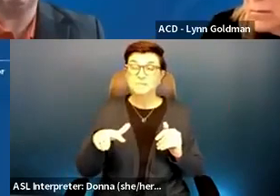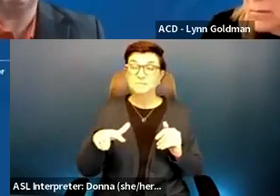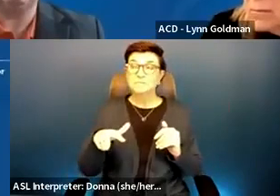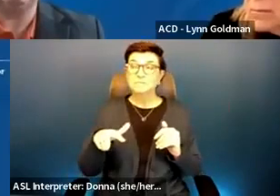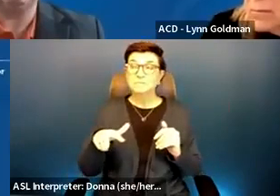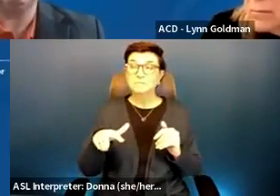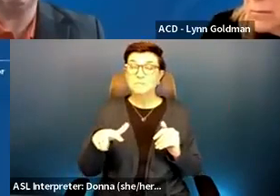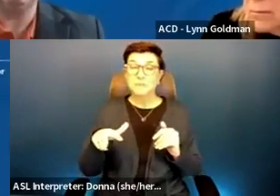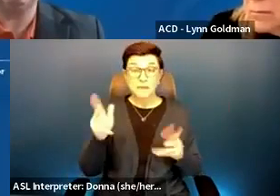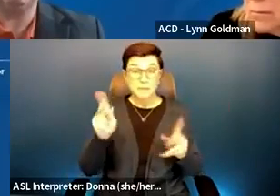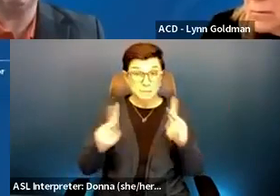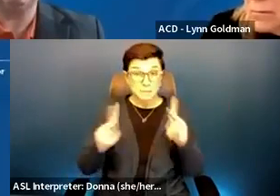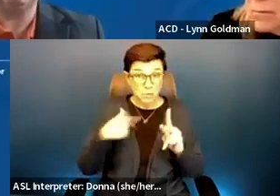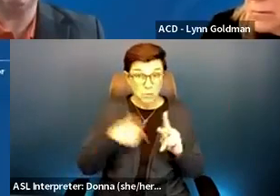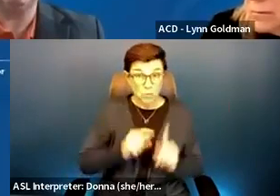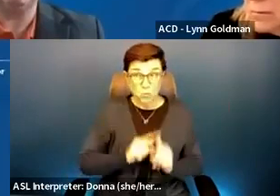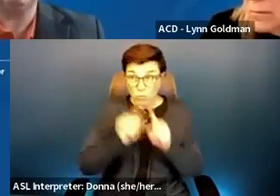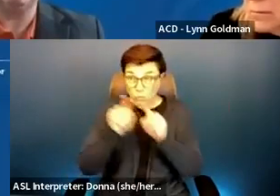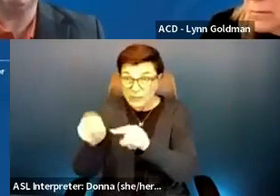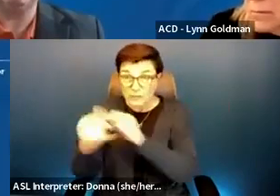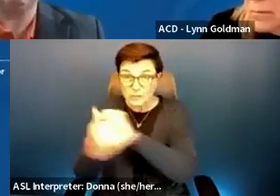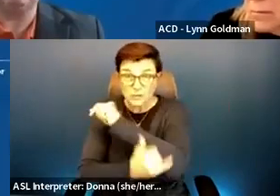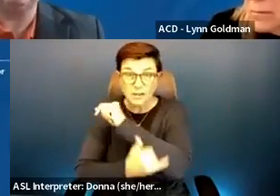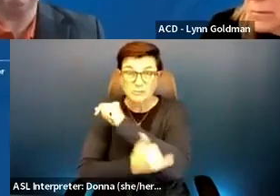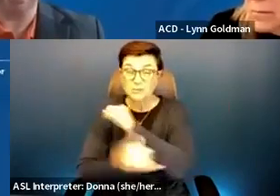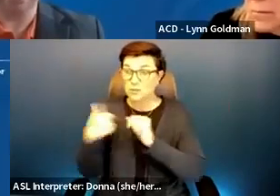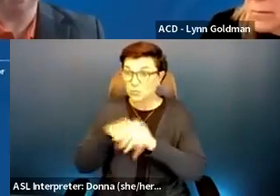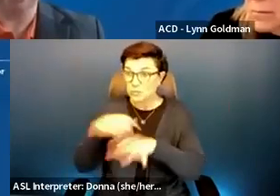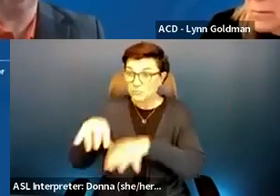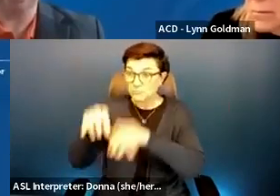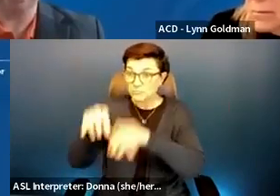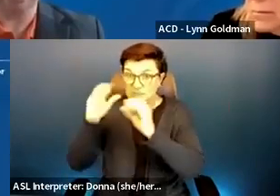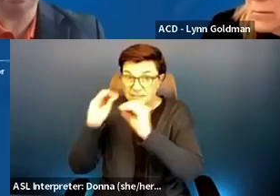trained people who then -- I think all of the FETP graduates